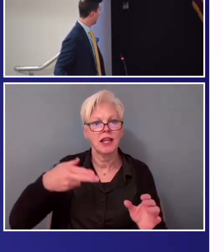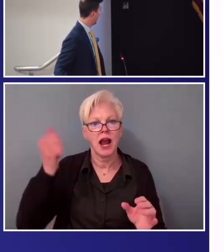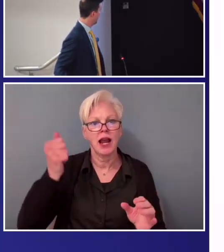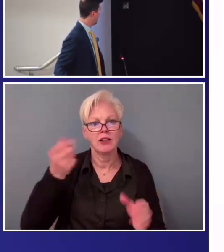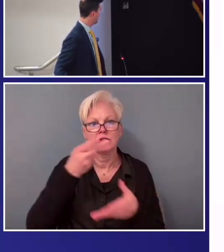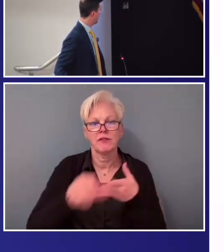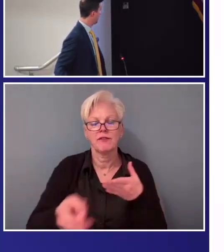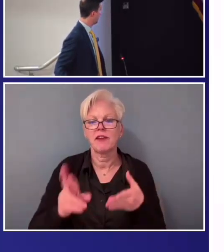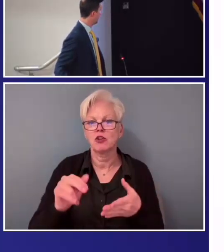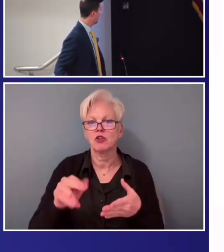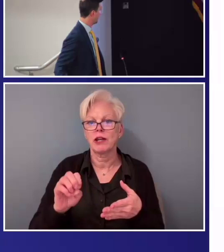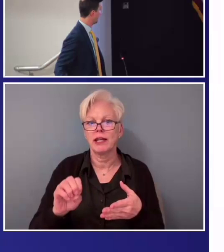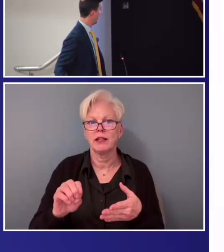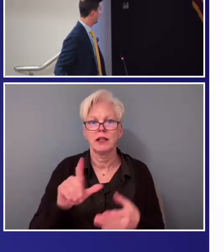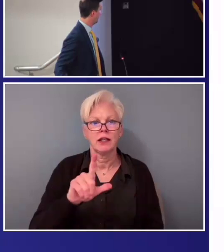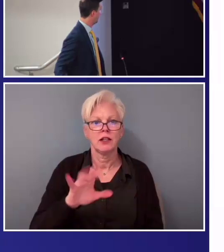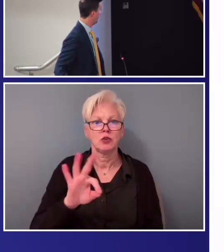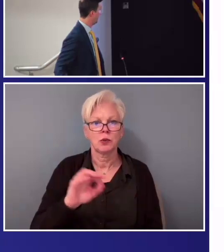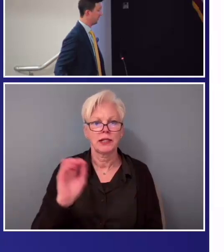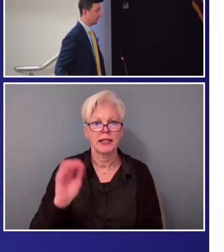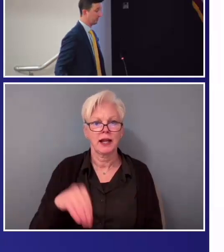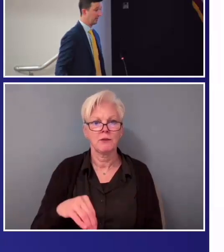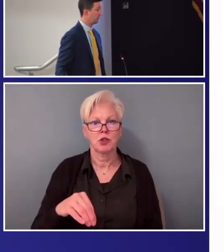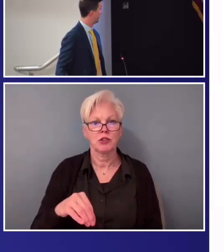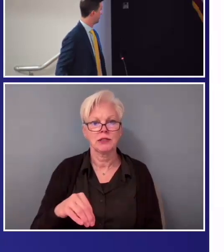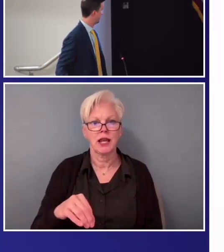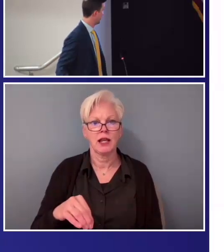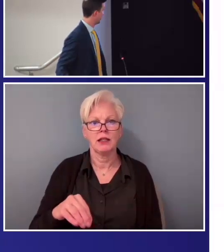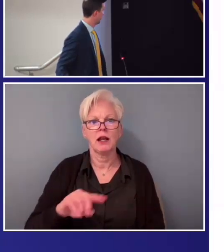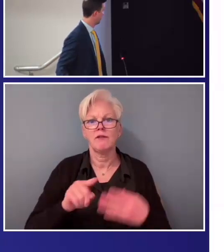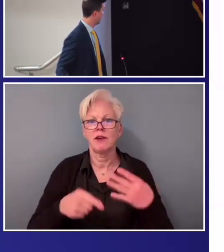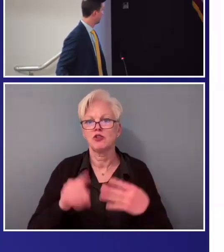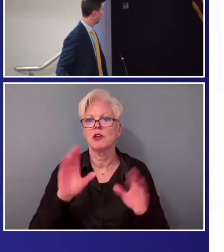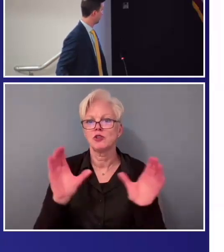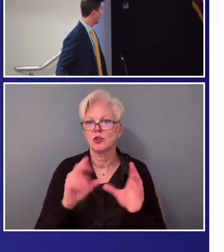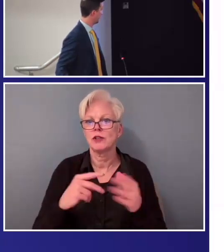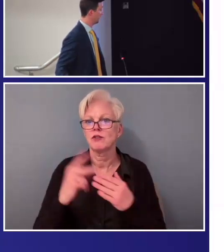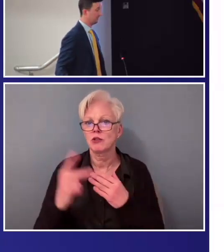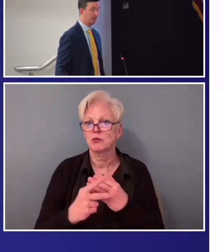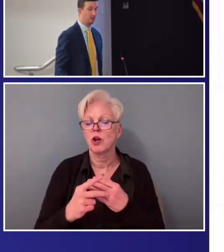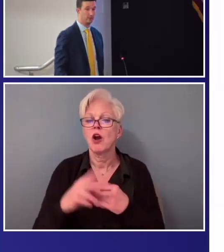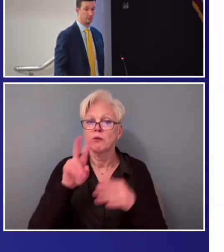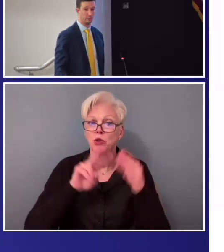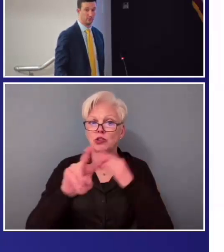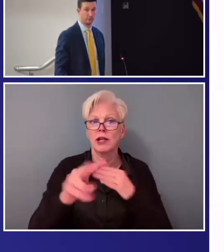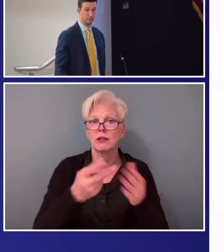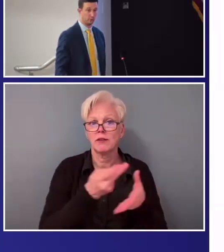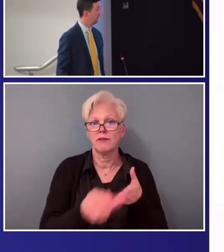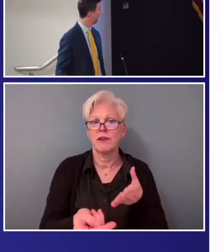rate. About 29% of undergraduate certificate programs are projected to fail the proposed rule.